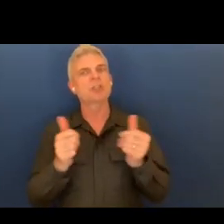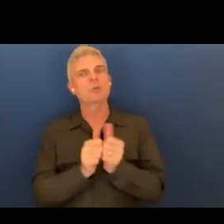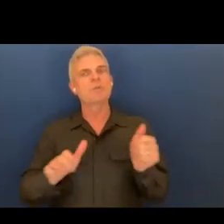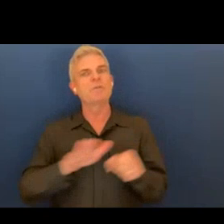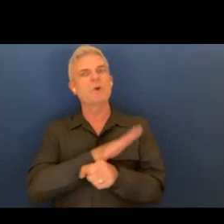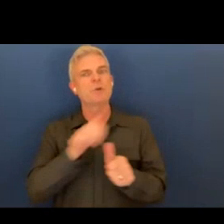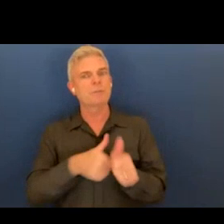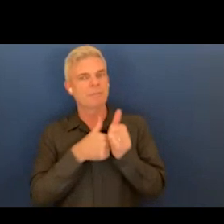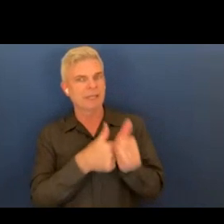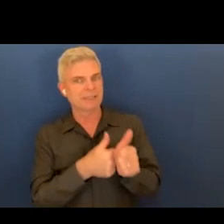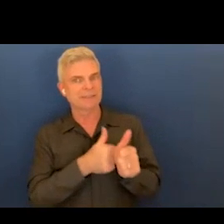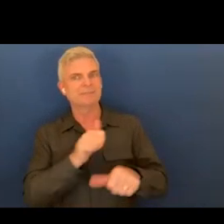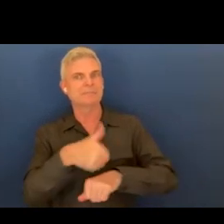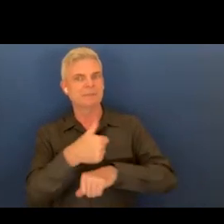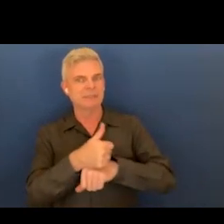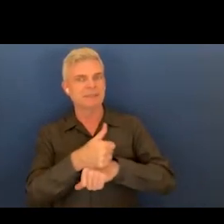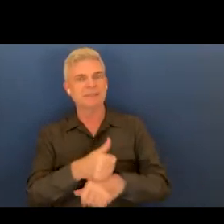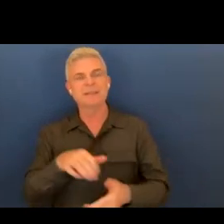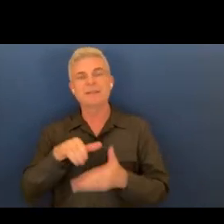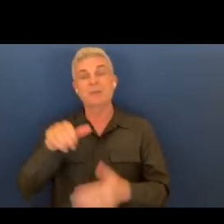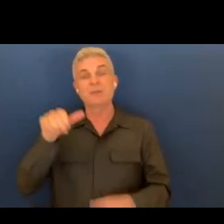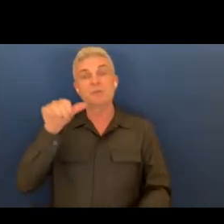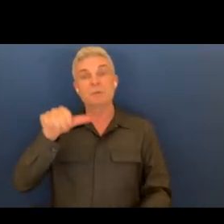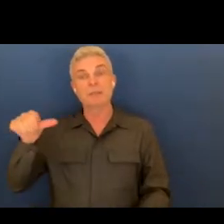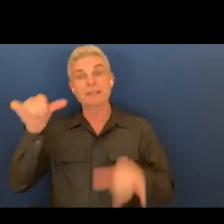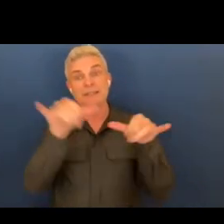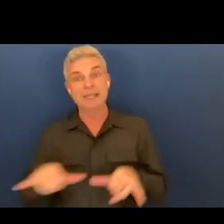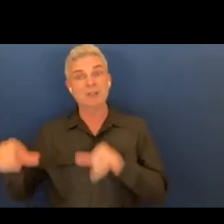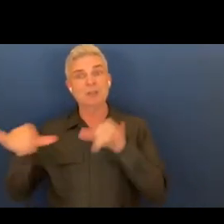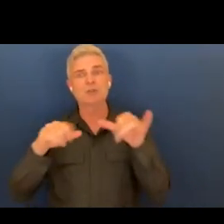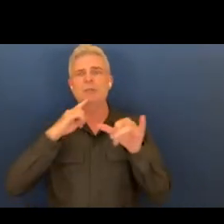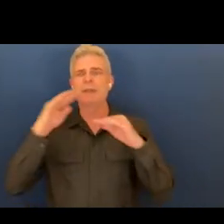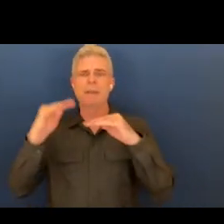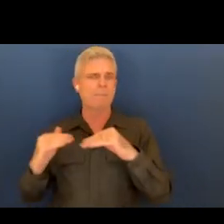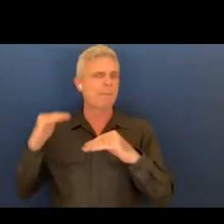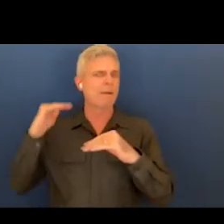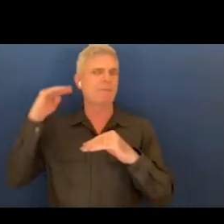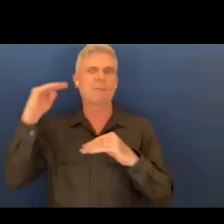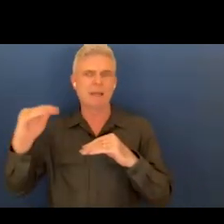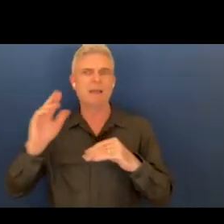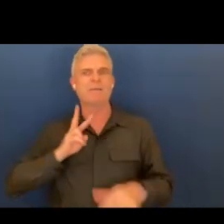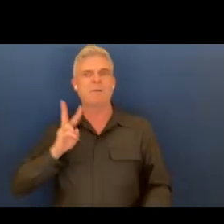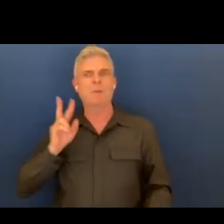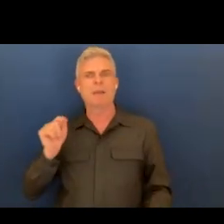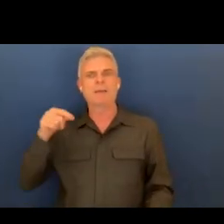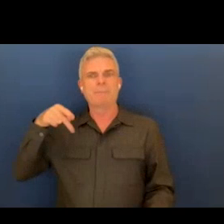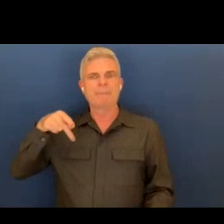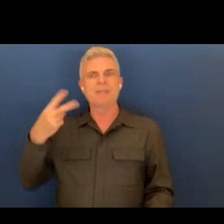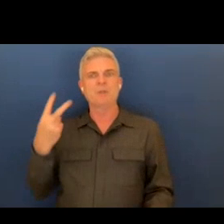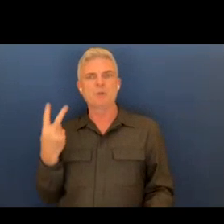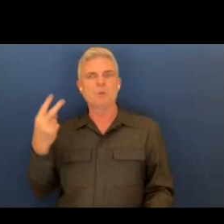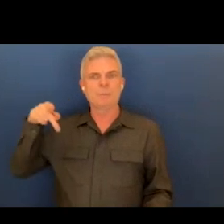in place. The AAA standard was above and beyond VT-P2P’s requirement, but we felt it very